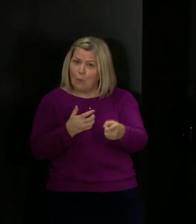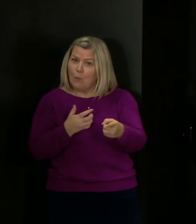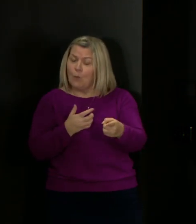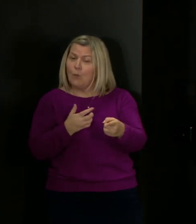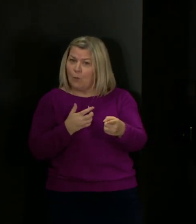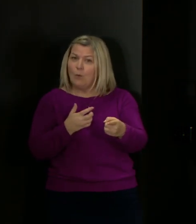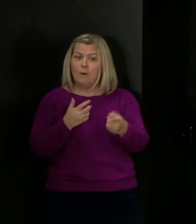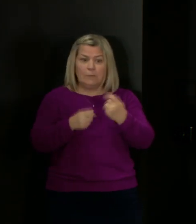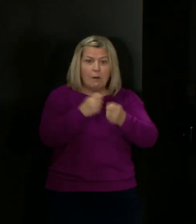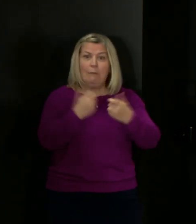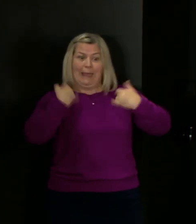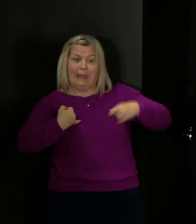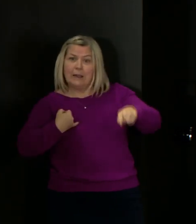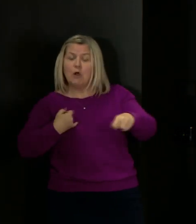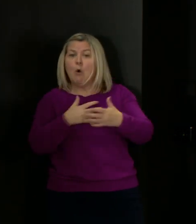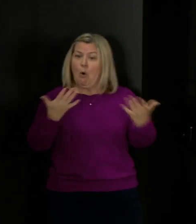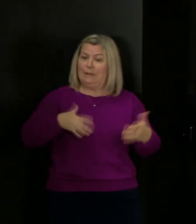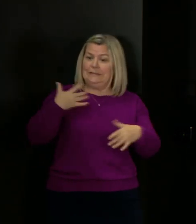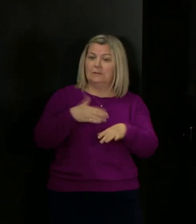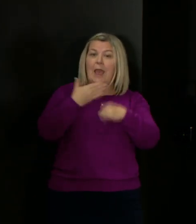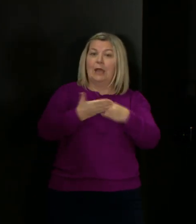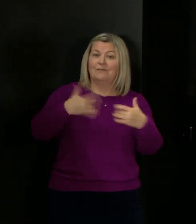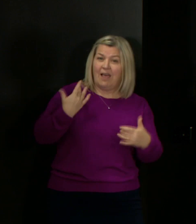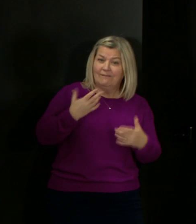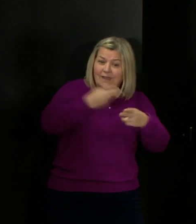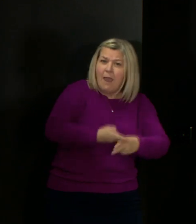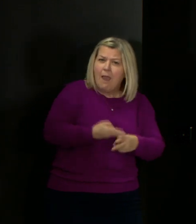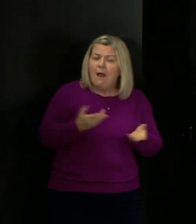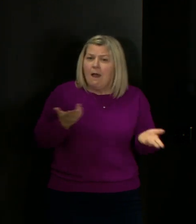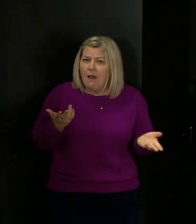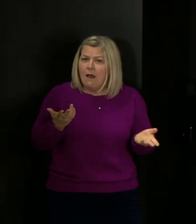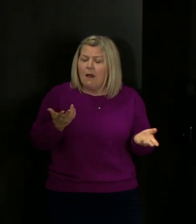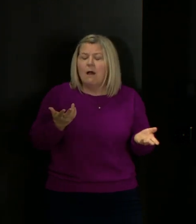or require end-of-life care. These discussions can be extremely difficult